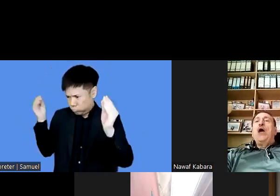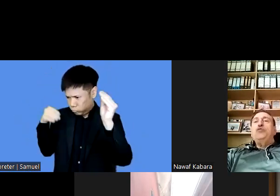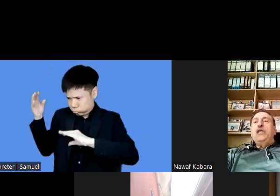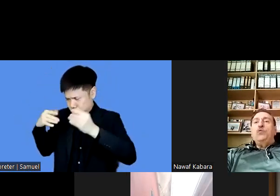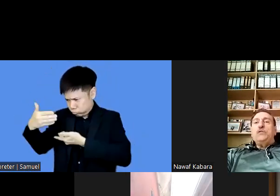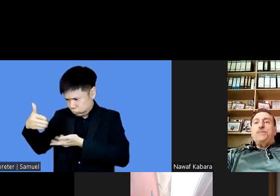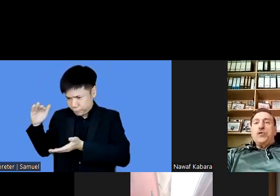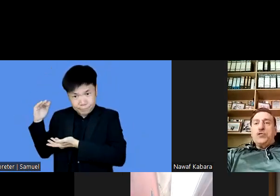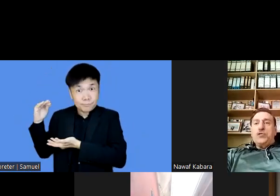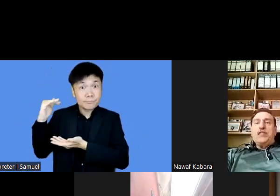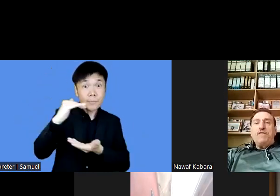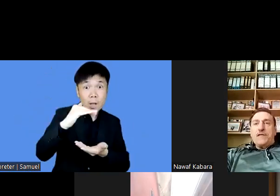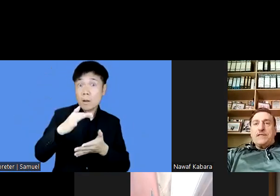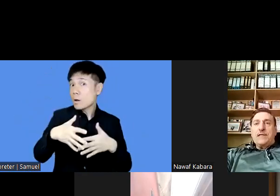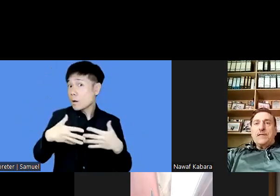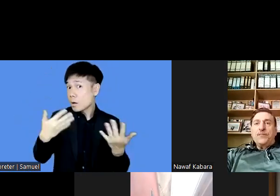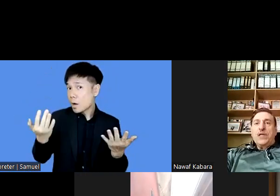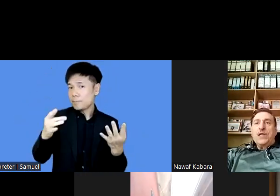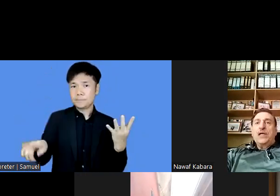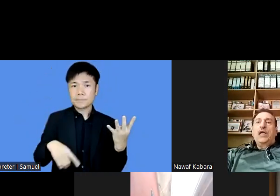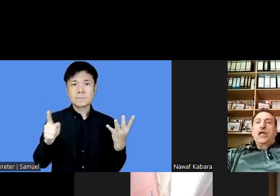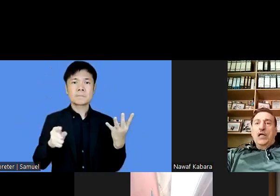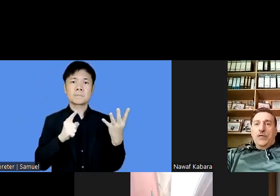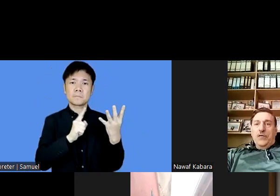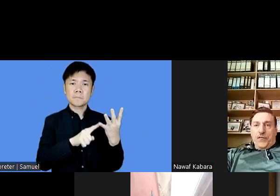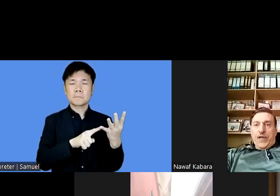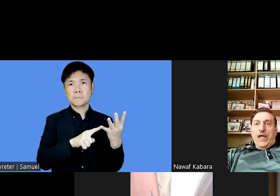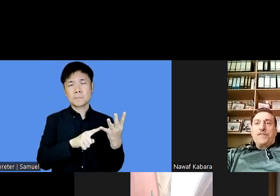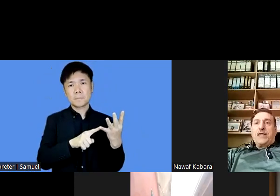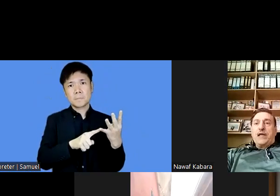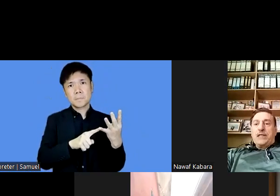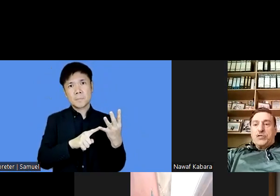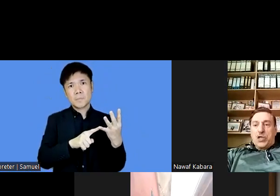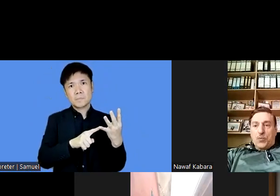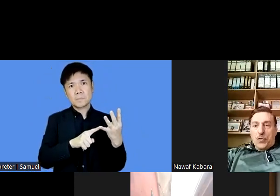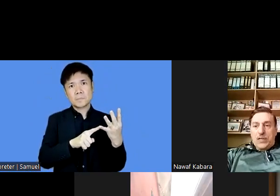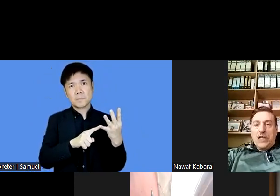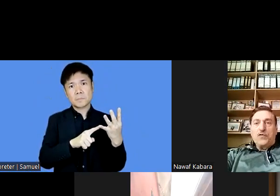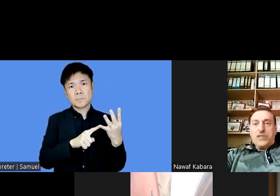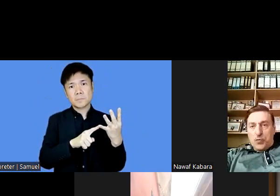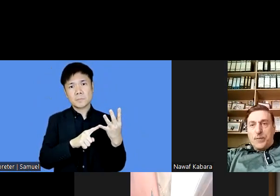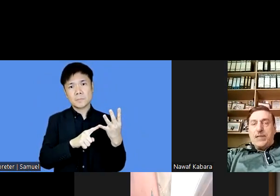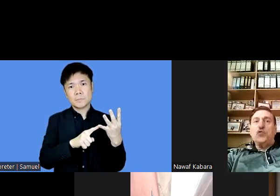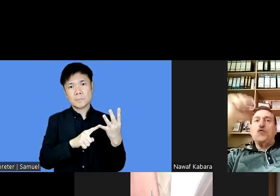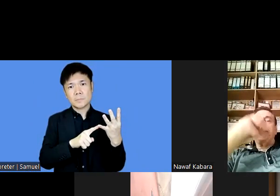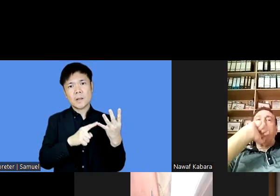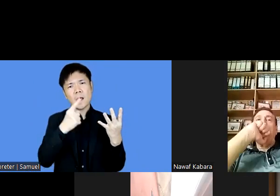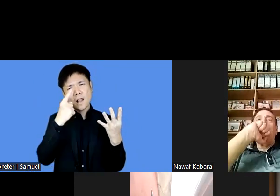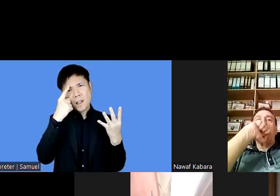how to deal with persons with deafness, therefore there should be some sort of sign language